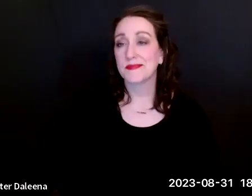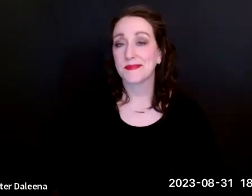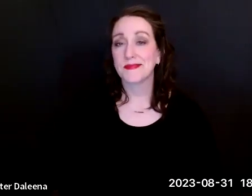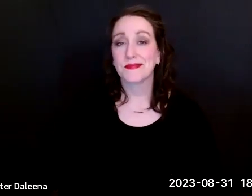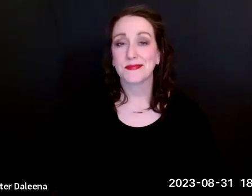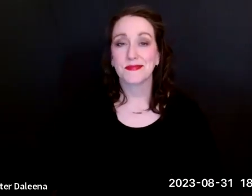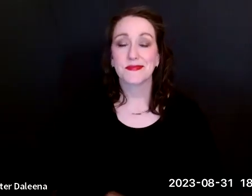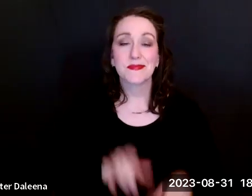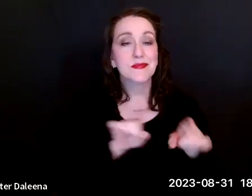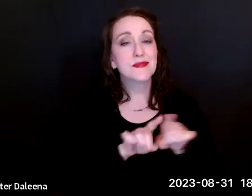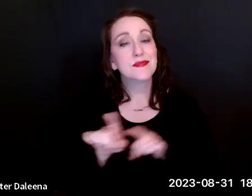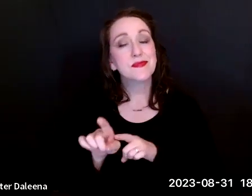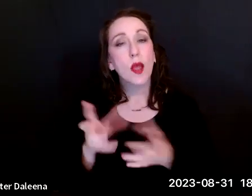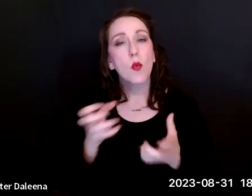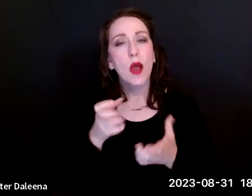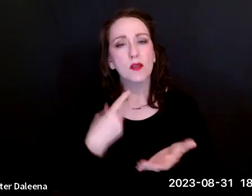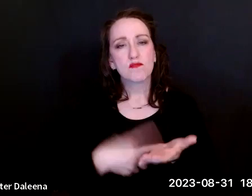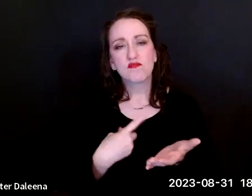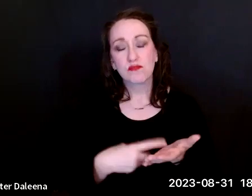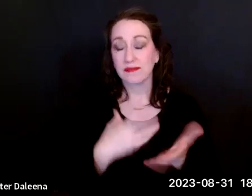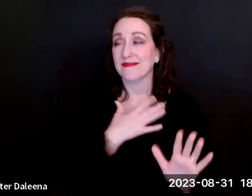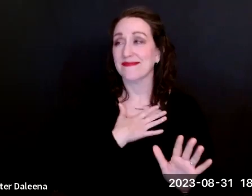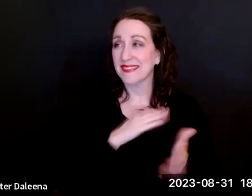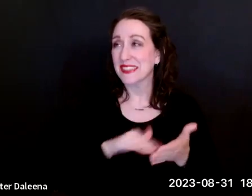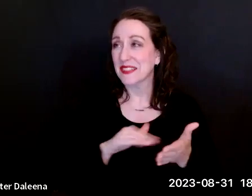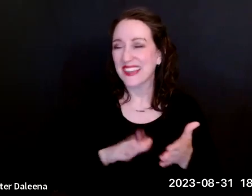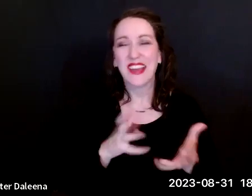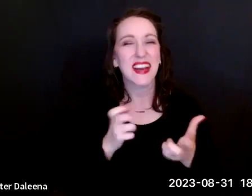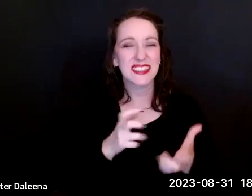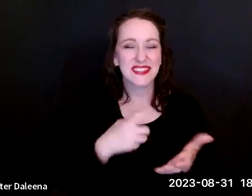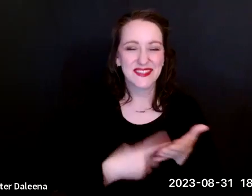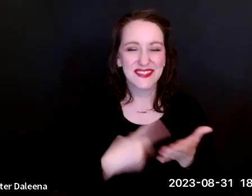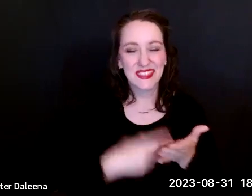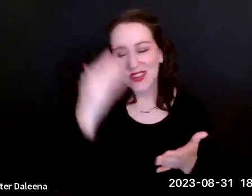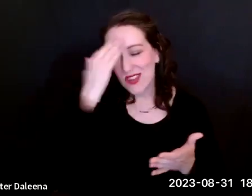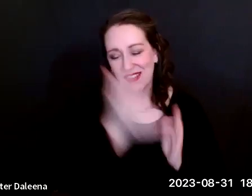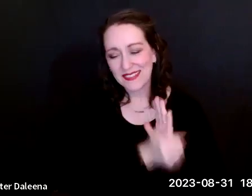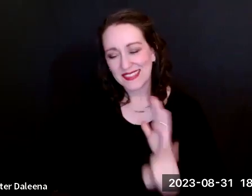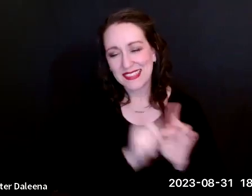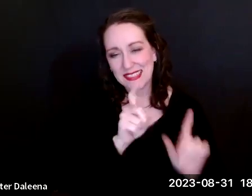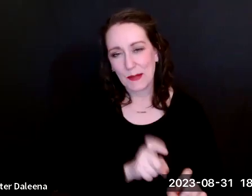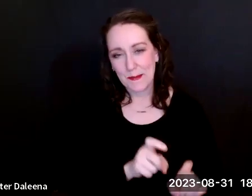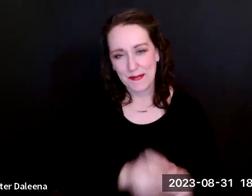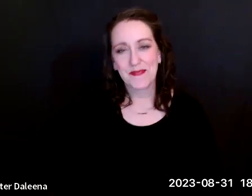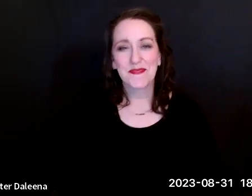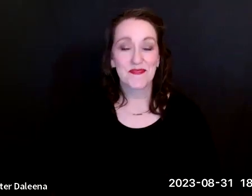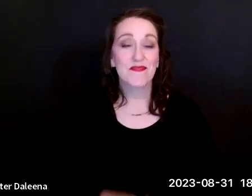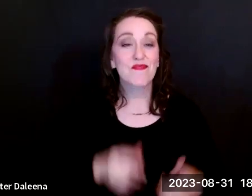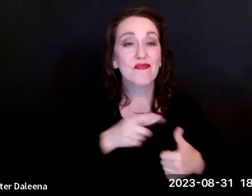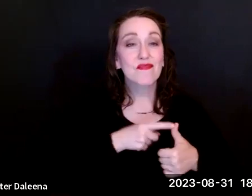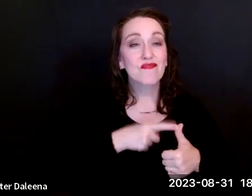excuse me we wanted to discuss the Knowledge and Skills exams first we want to recognize